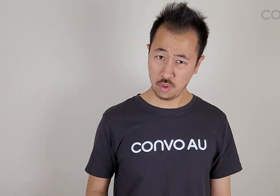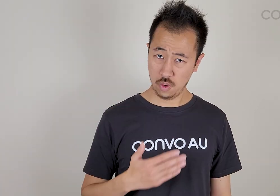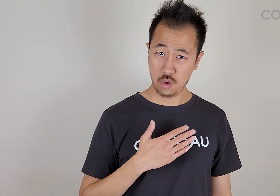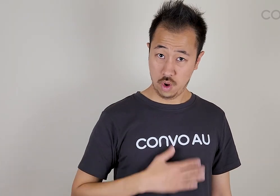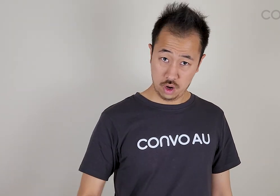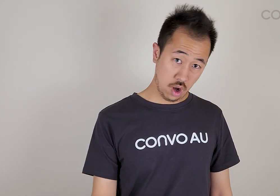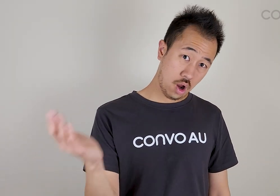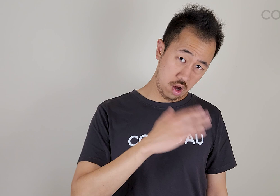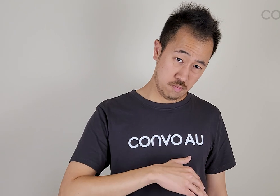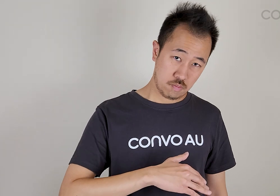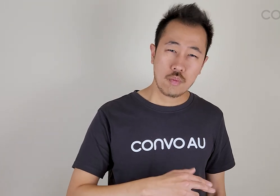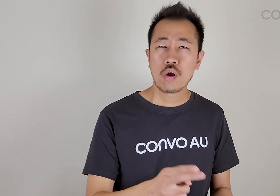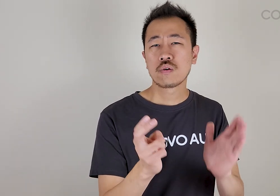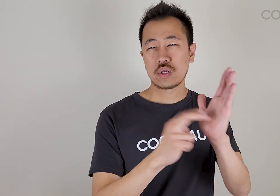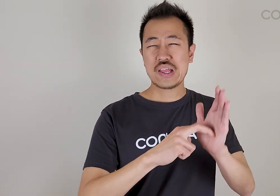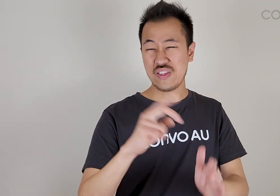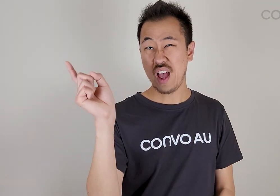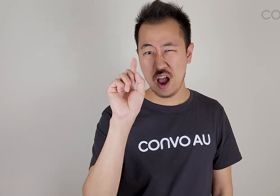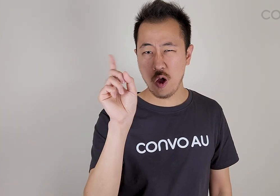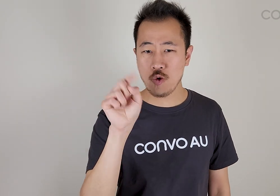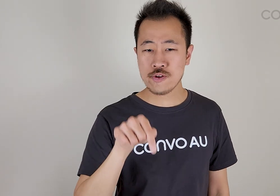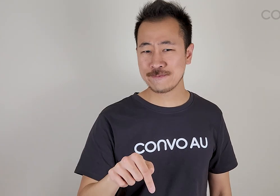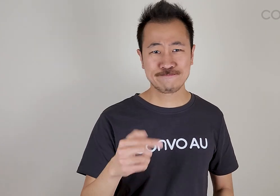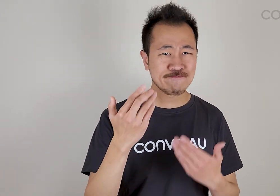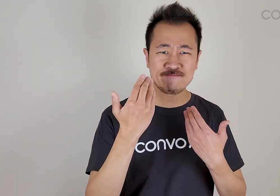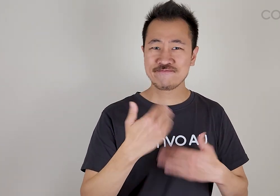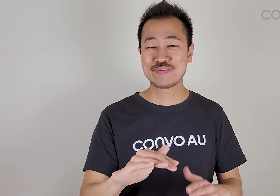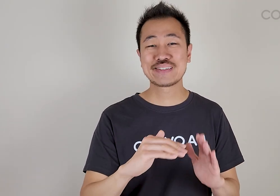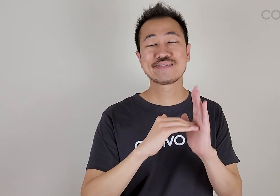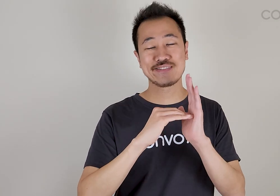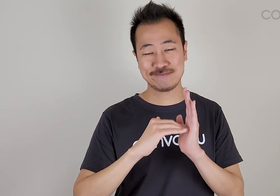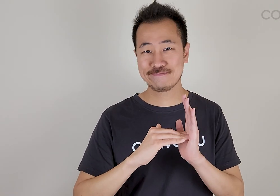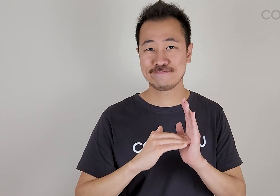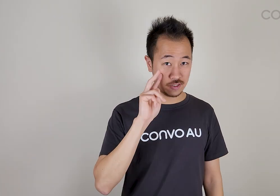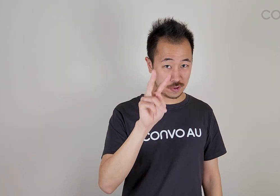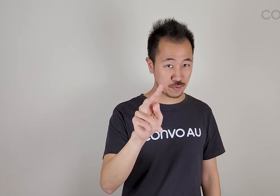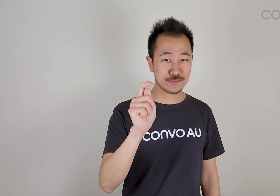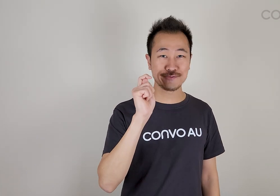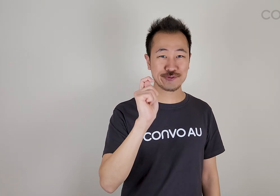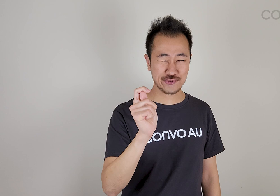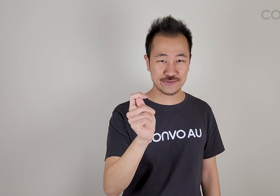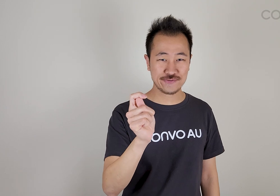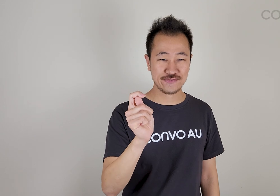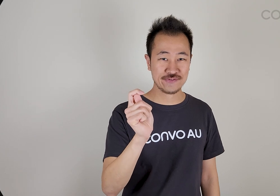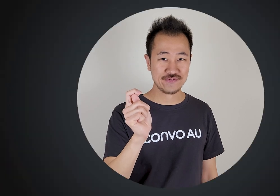Want to come? Register now! Spaces are limited! See you soon!